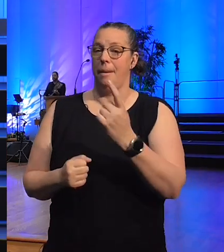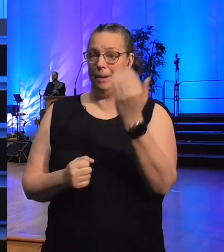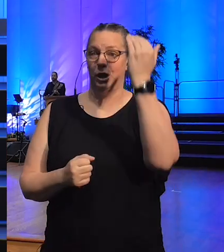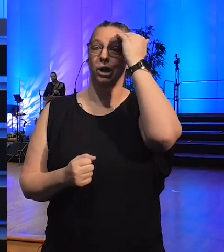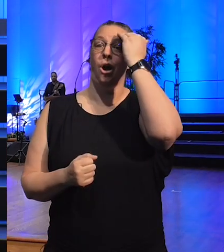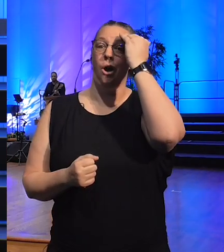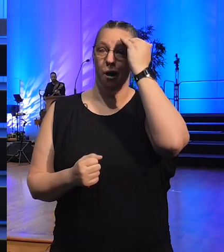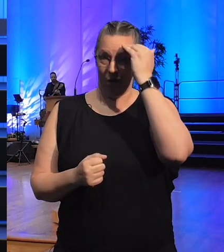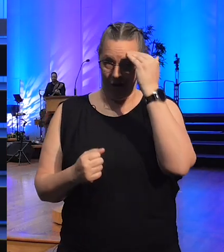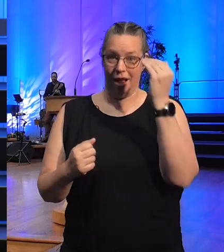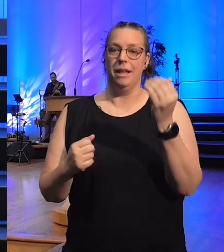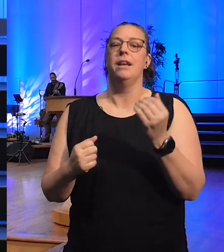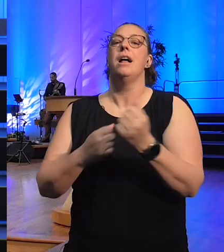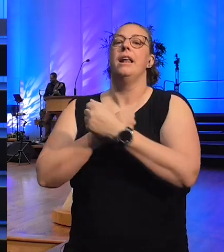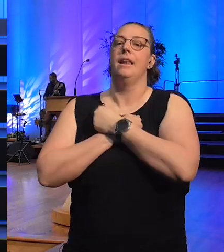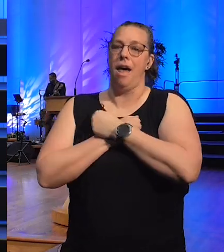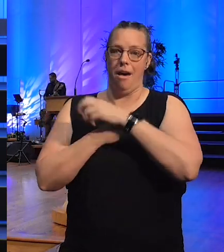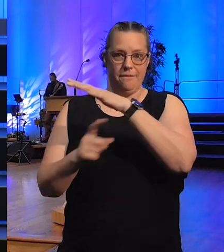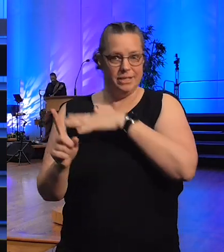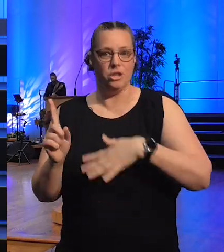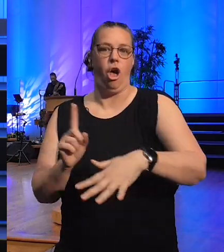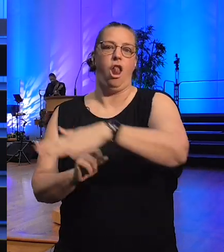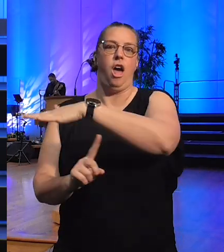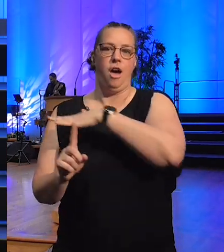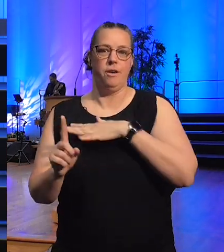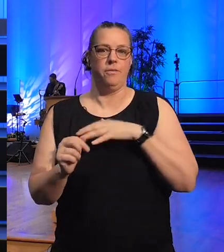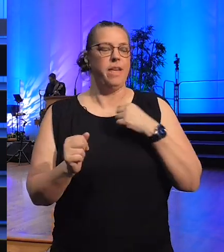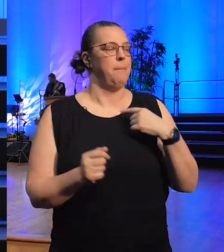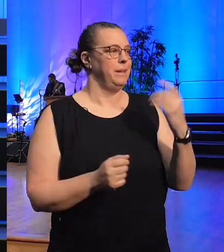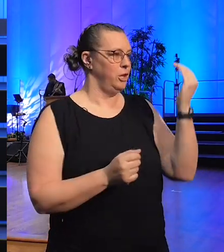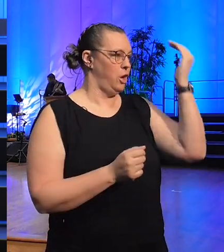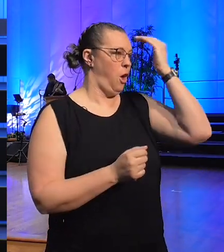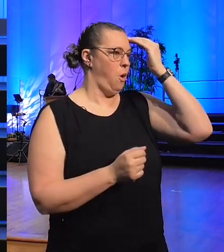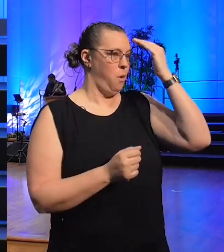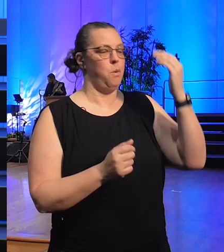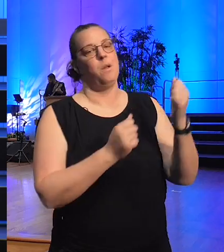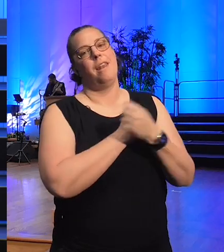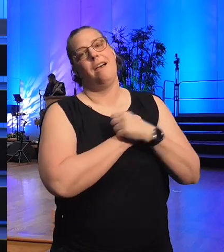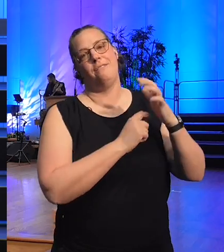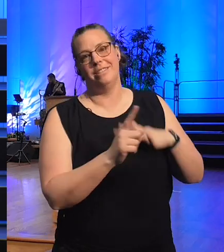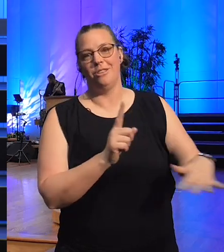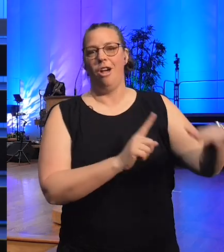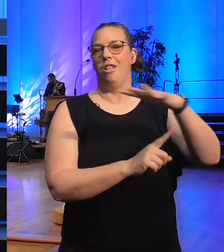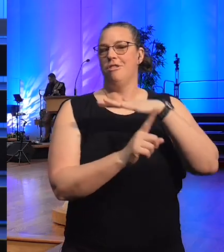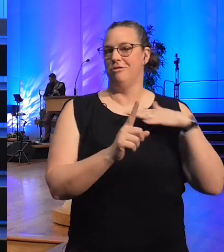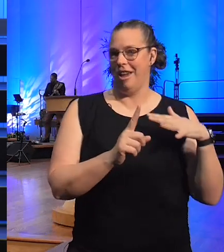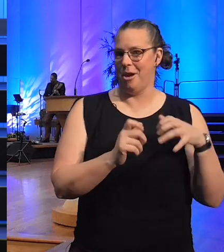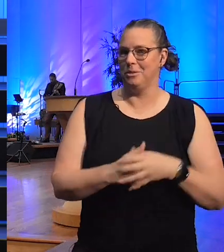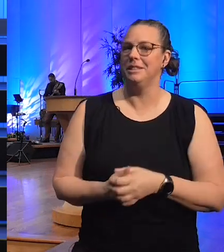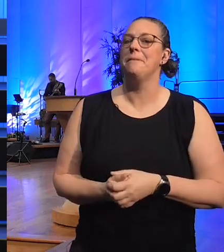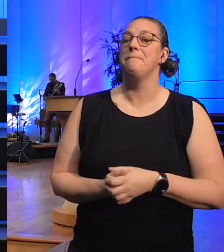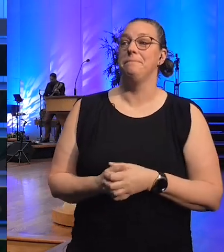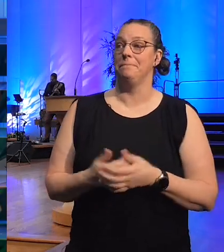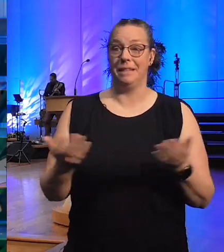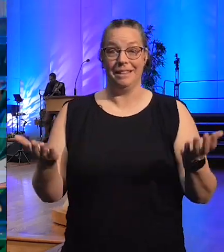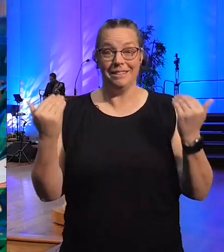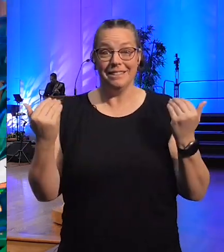me know that love is on the ground let me know let me know that all here we go